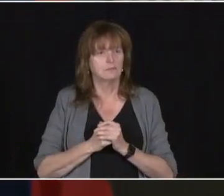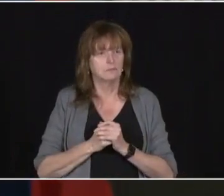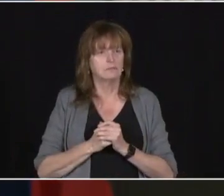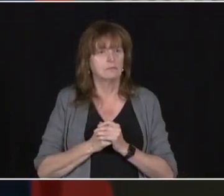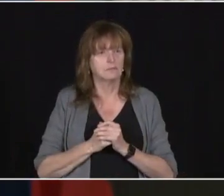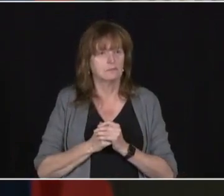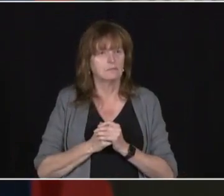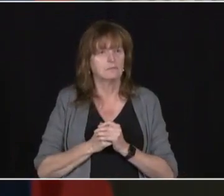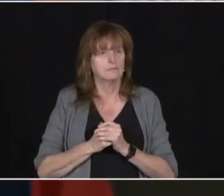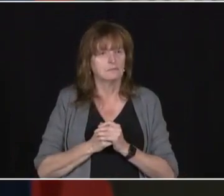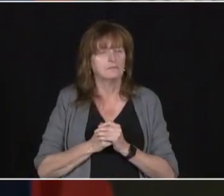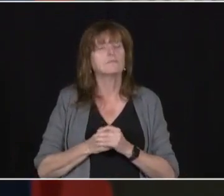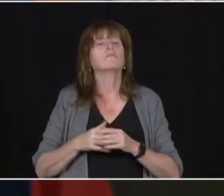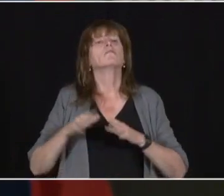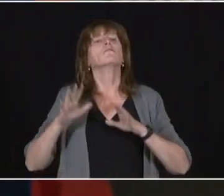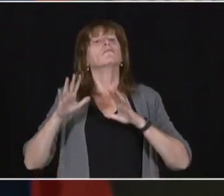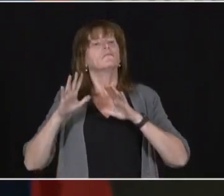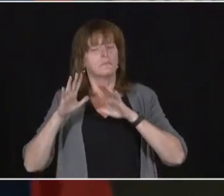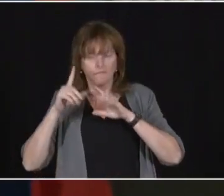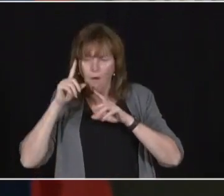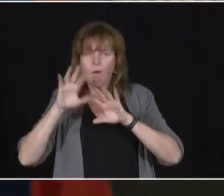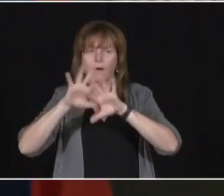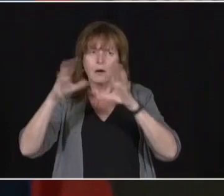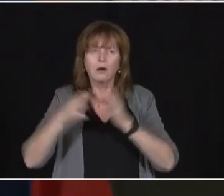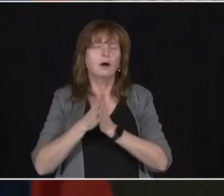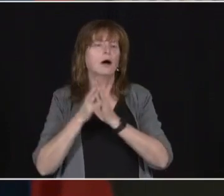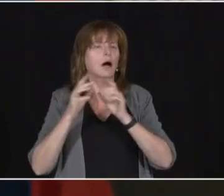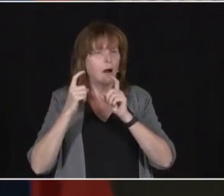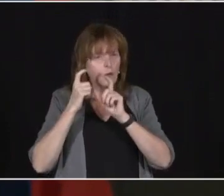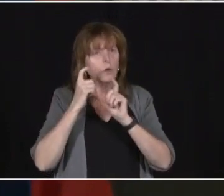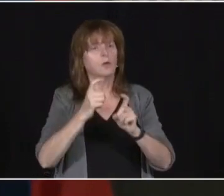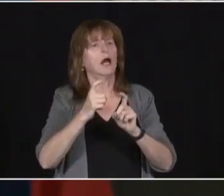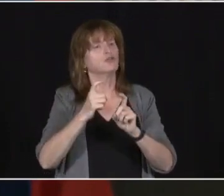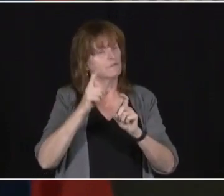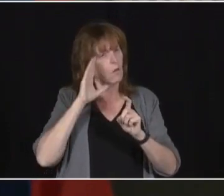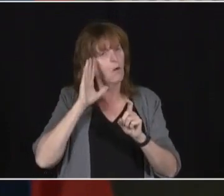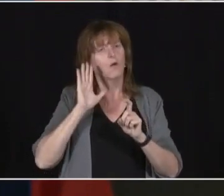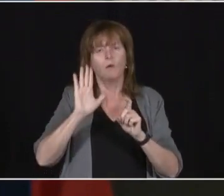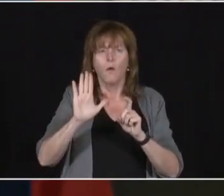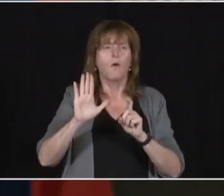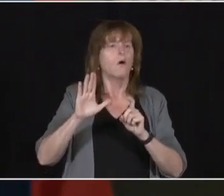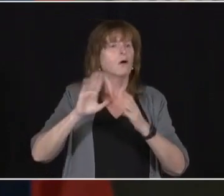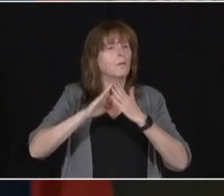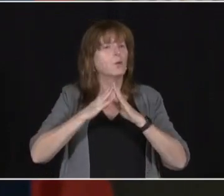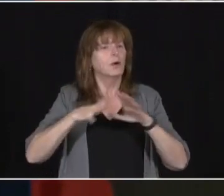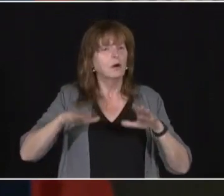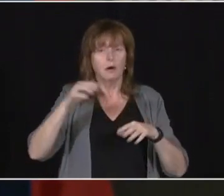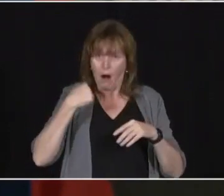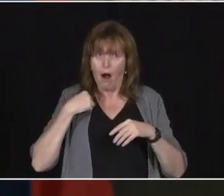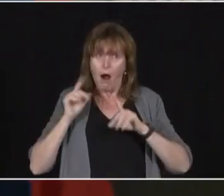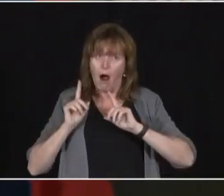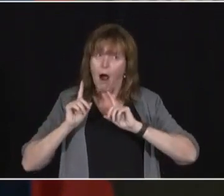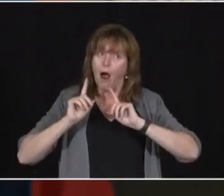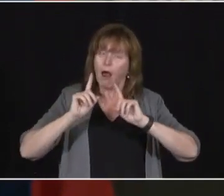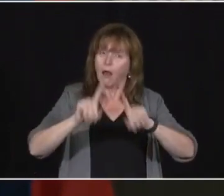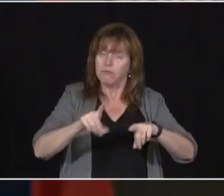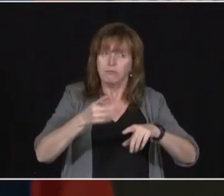They have been an incredible community. They have been donating so much to communities. Not just their own community, I want to emphasize that.